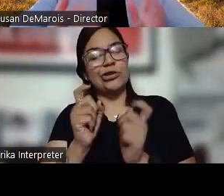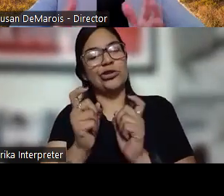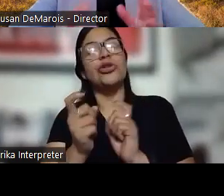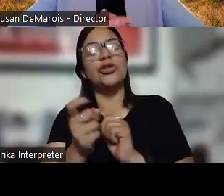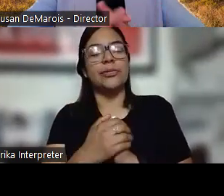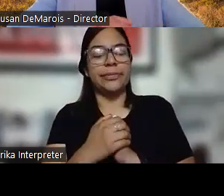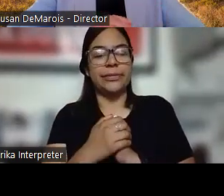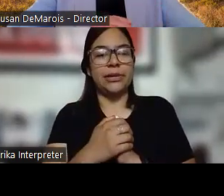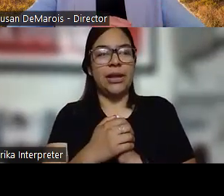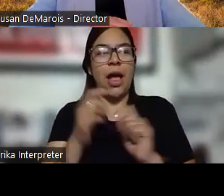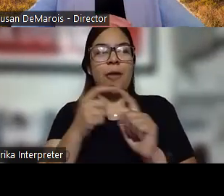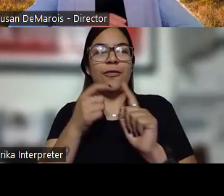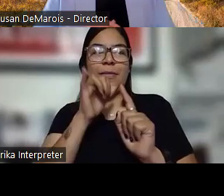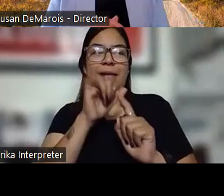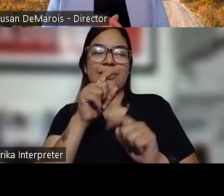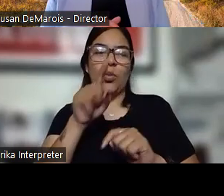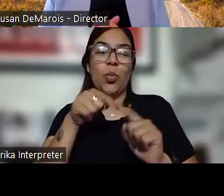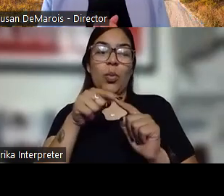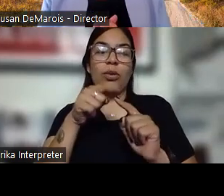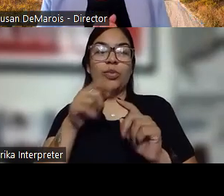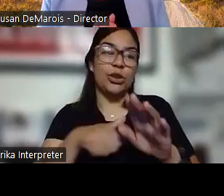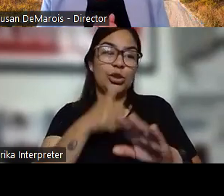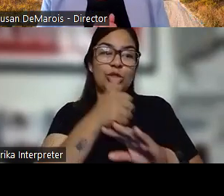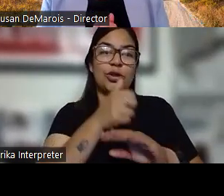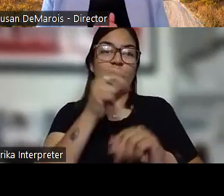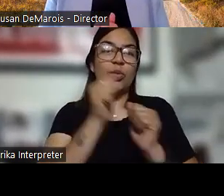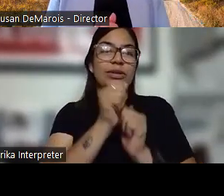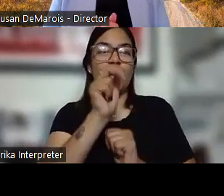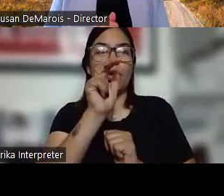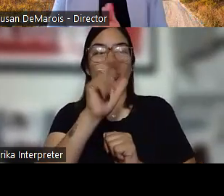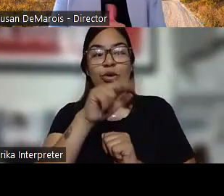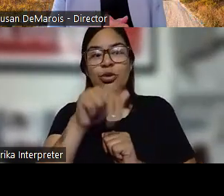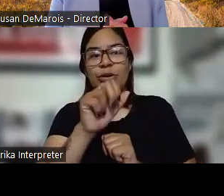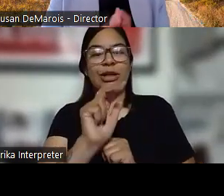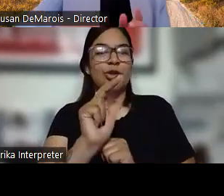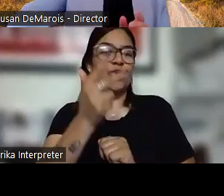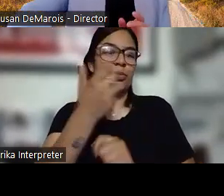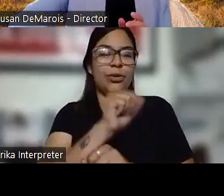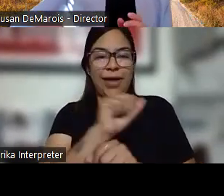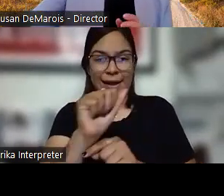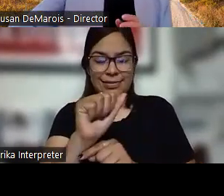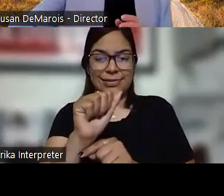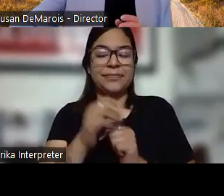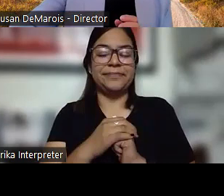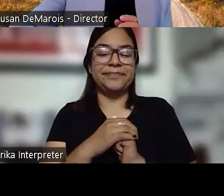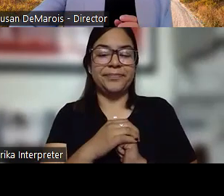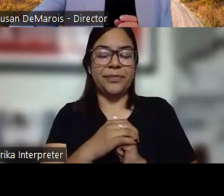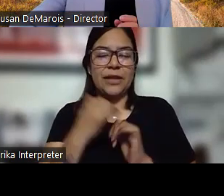since the time we established our network of 33 triaa so I'm looking at the time here I have one